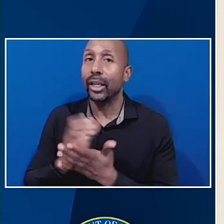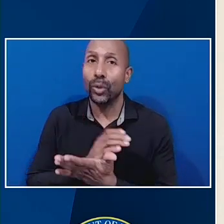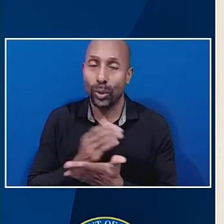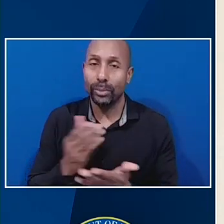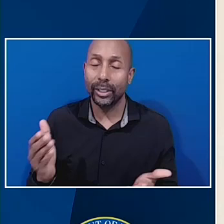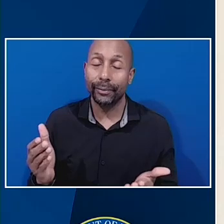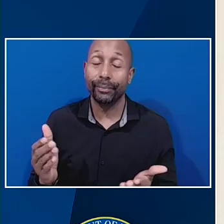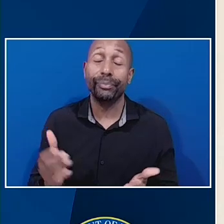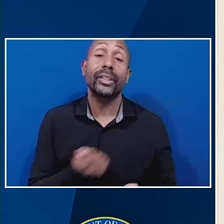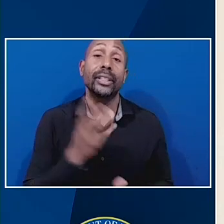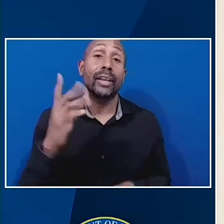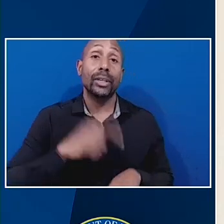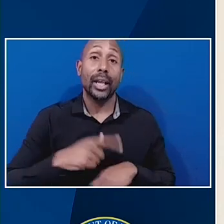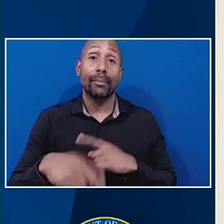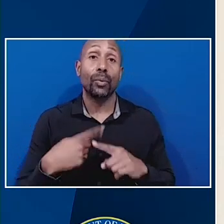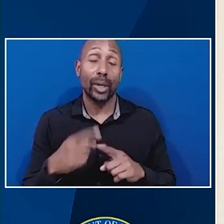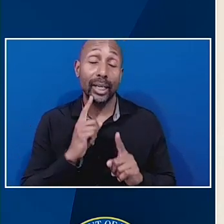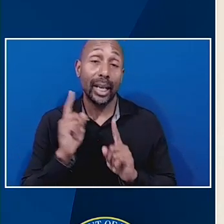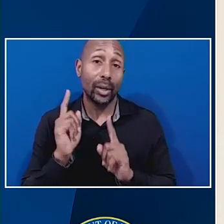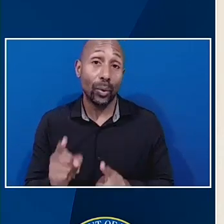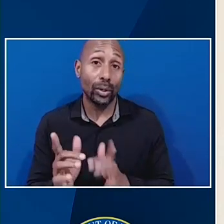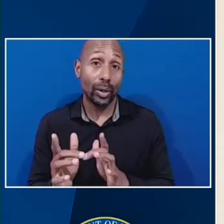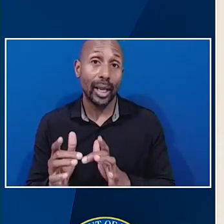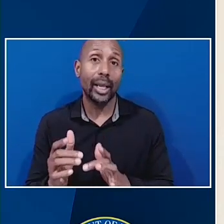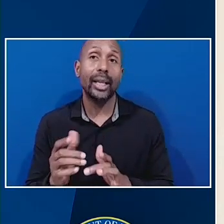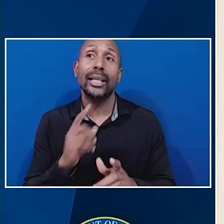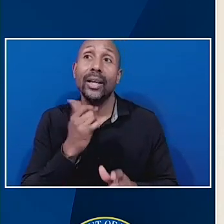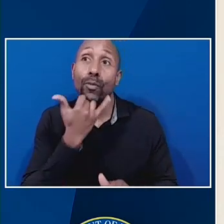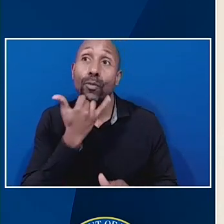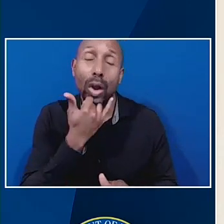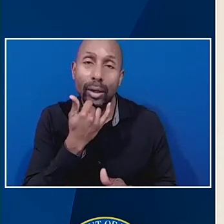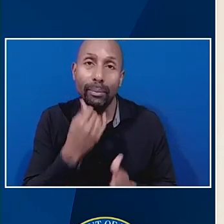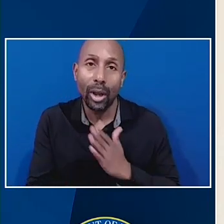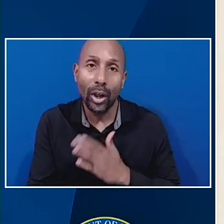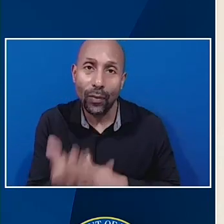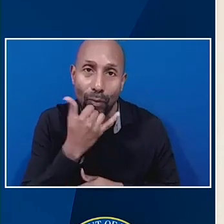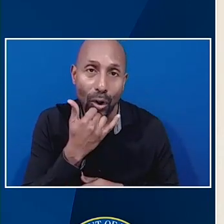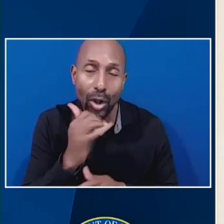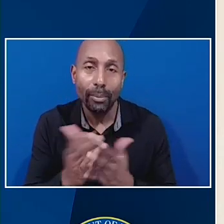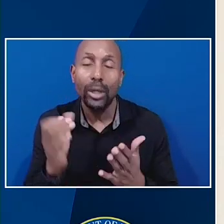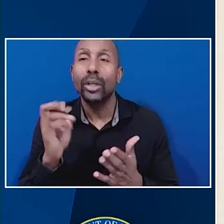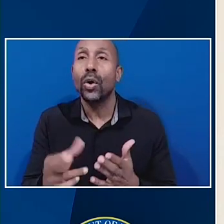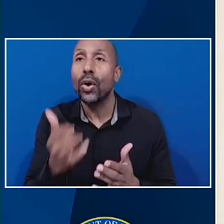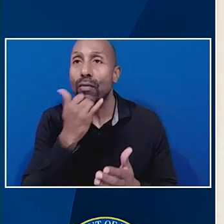online, I accidentally bought the wrong books or the wrong edition of the book, and it ended up costing me a lot more of